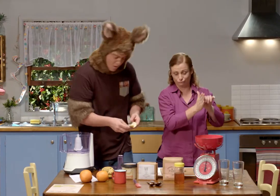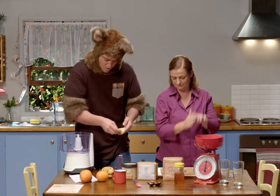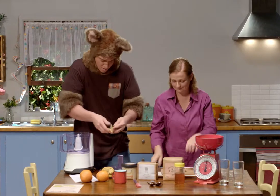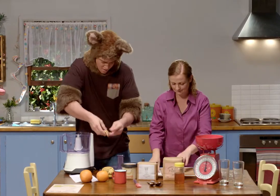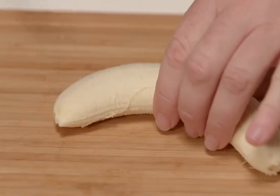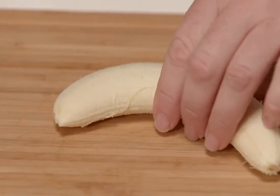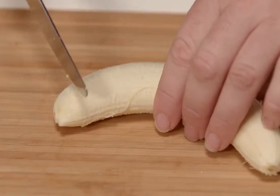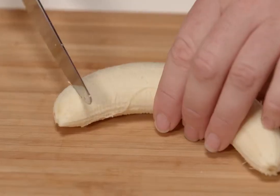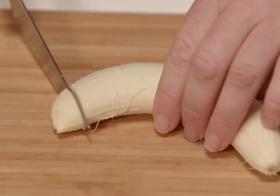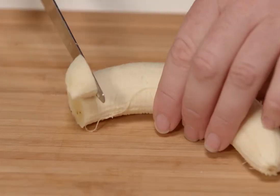I'll chop them up.